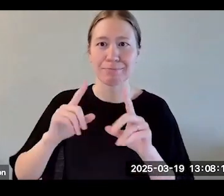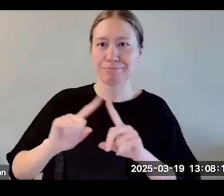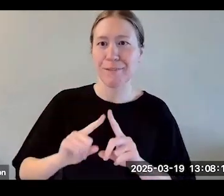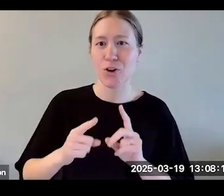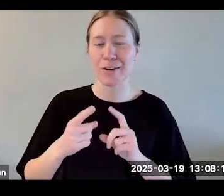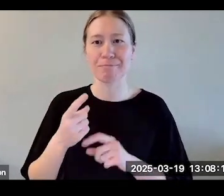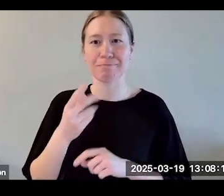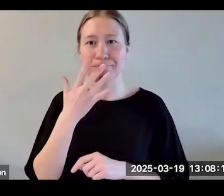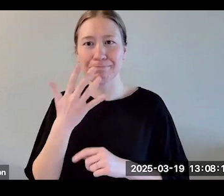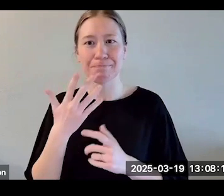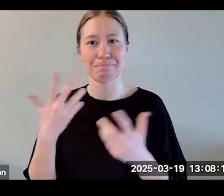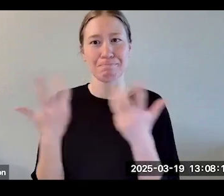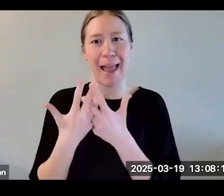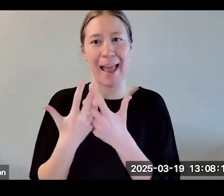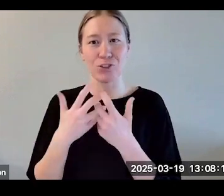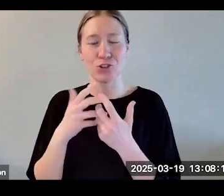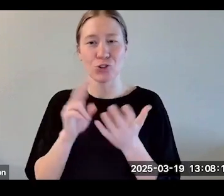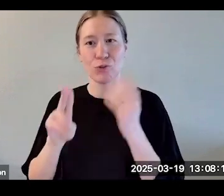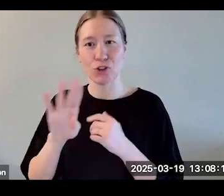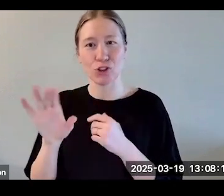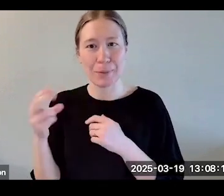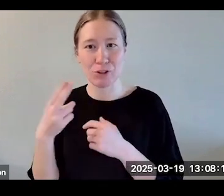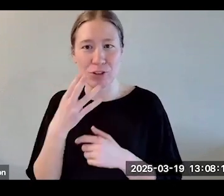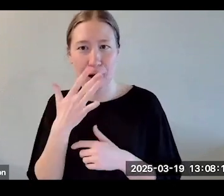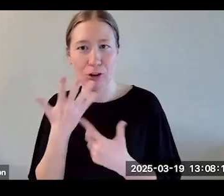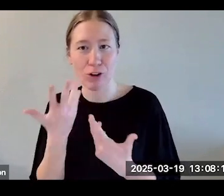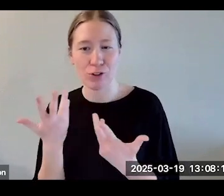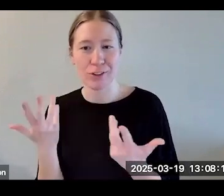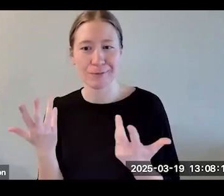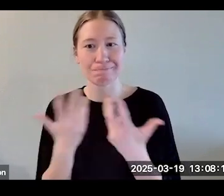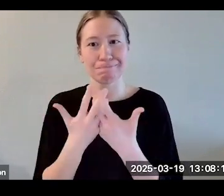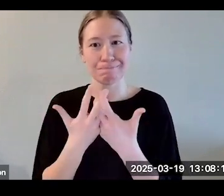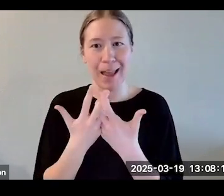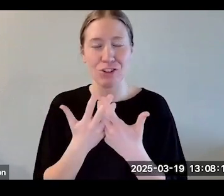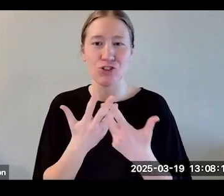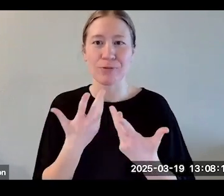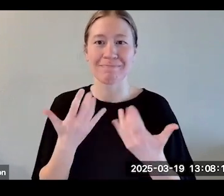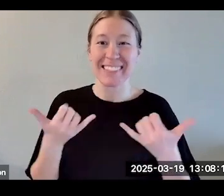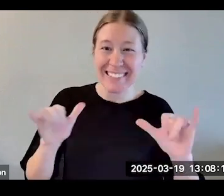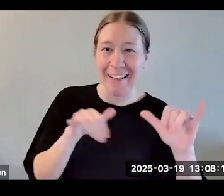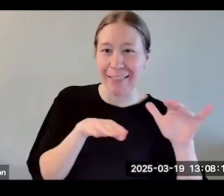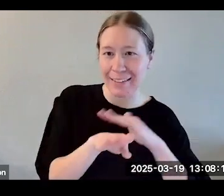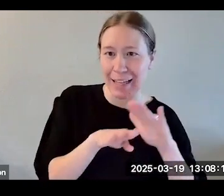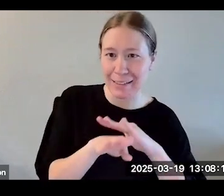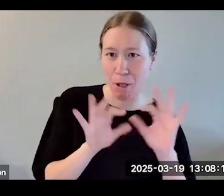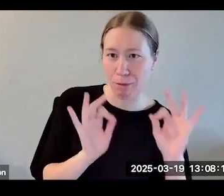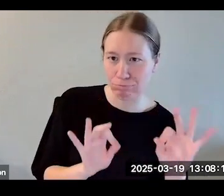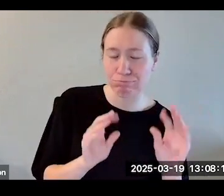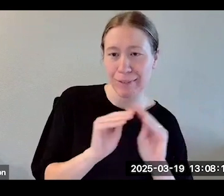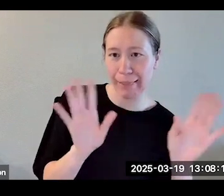in a way that maximizes accessibility. Additionally, there's a link in the slides today